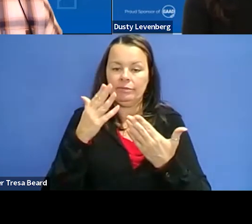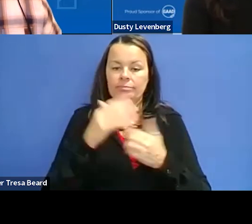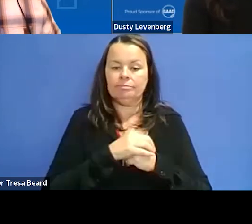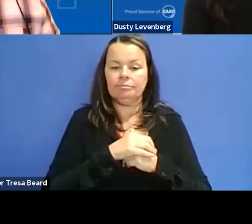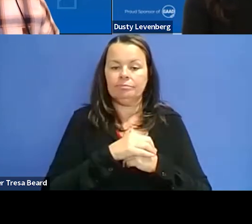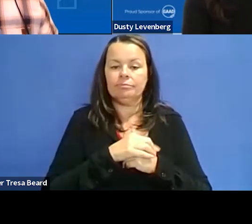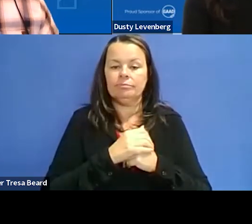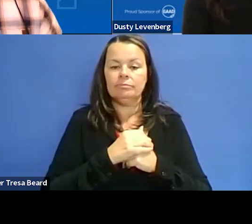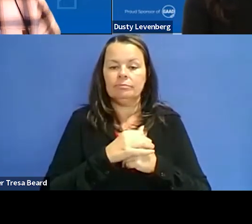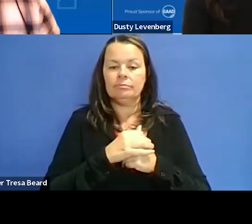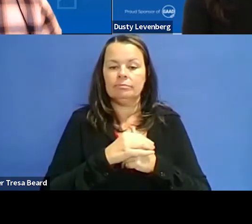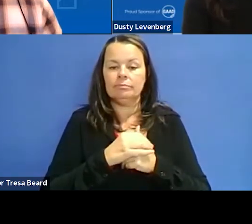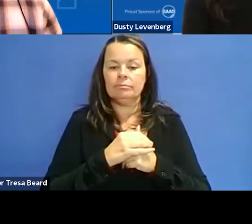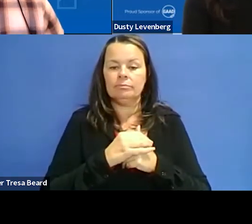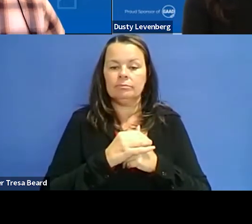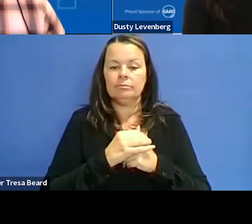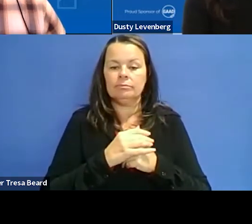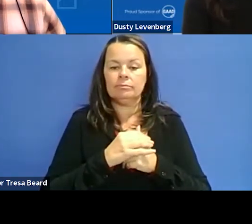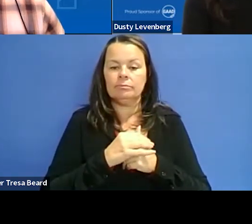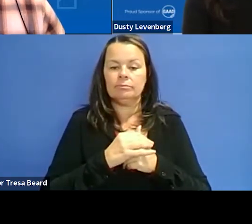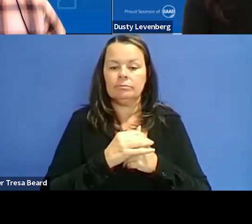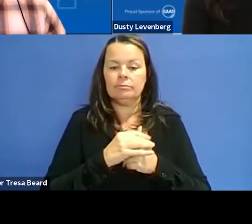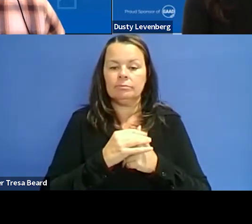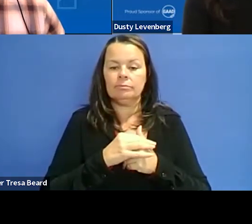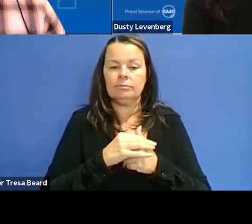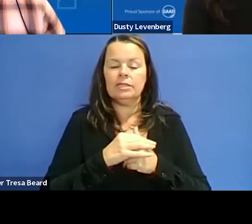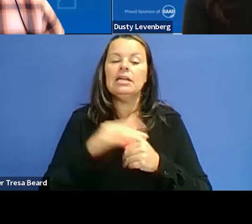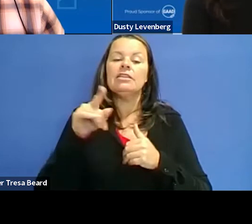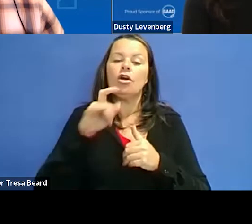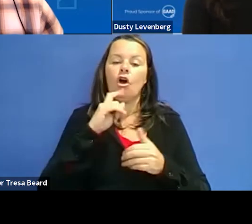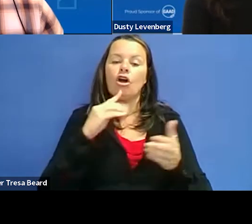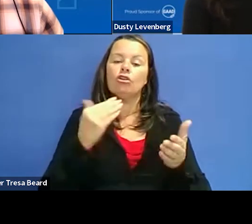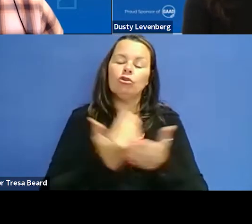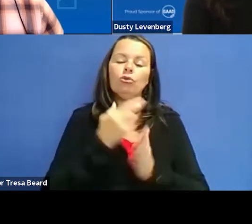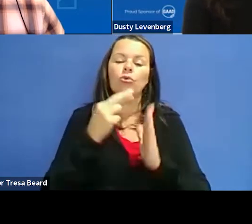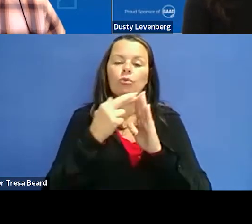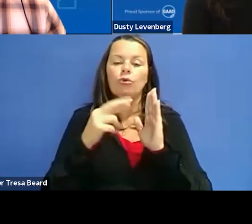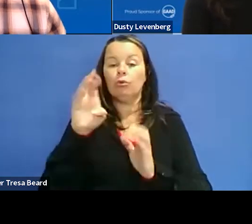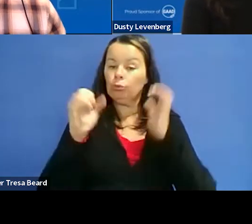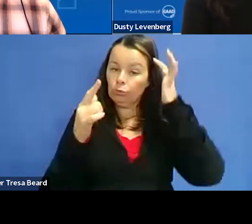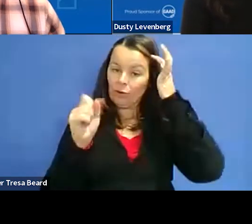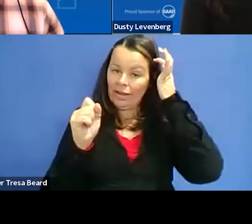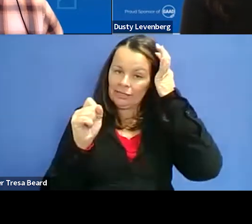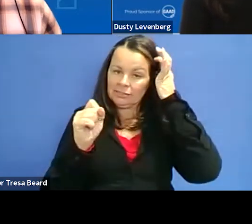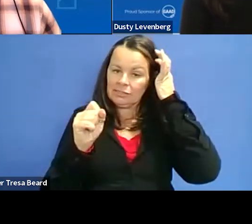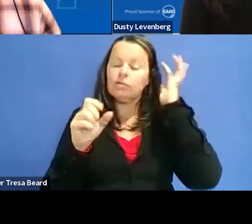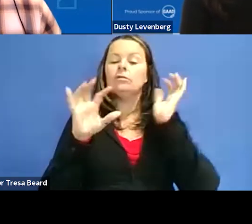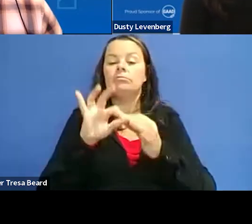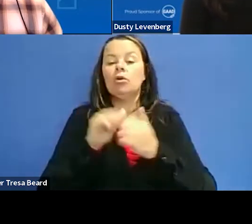Are there were new regulations around mobile requirements in the WCAG,